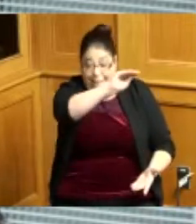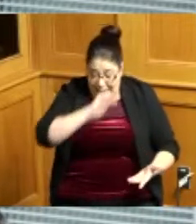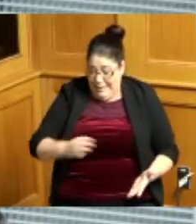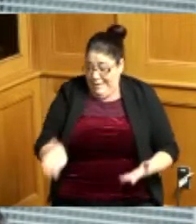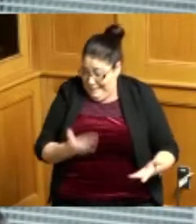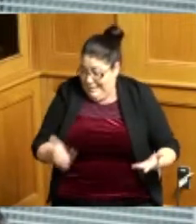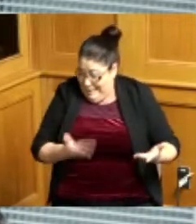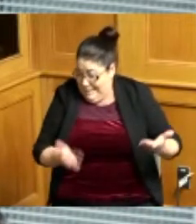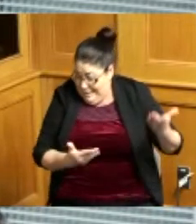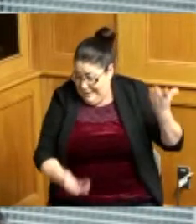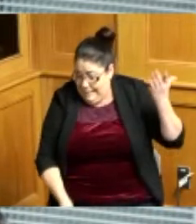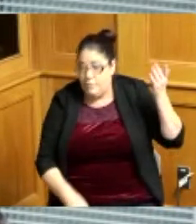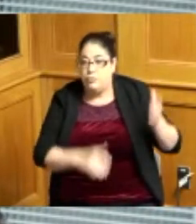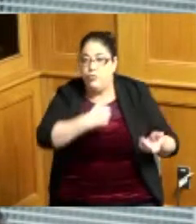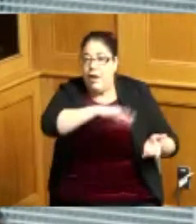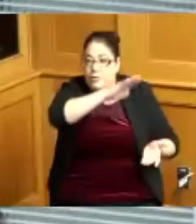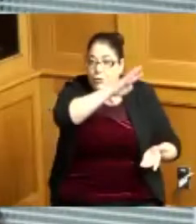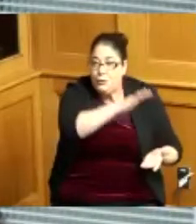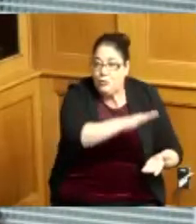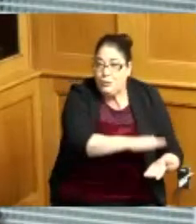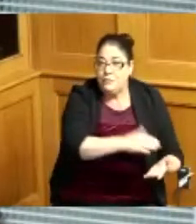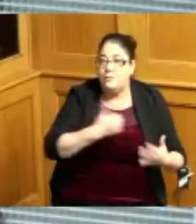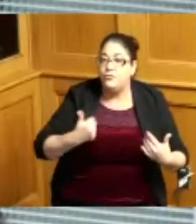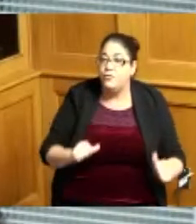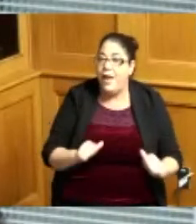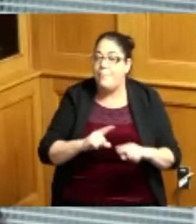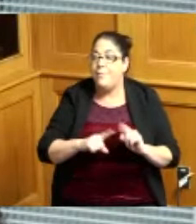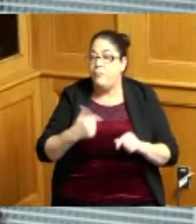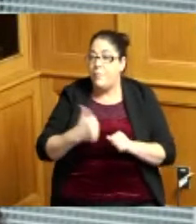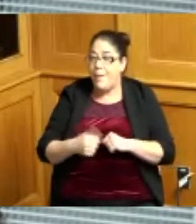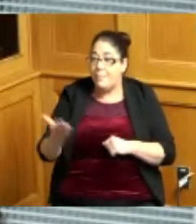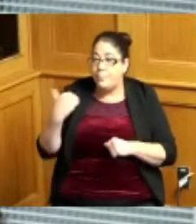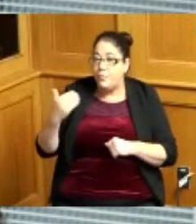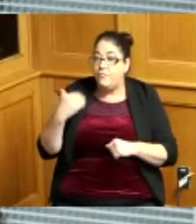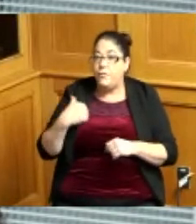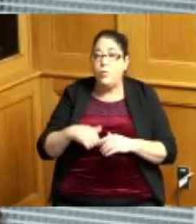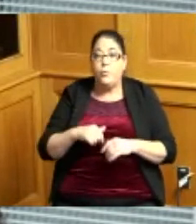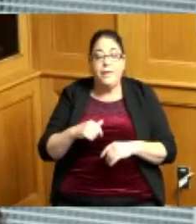the beginning of this year given the fact that we've been processing a substantial number of